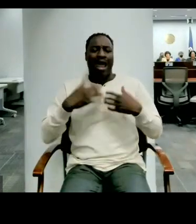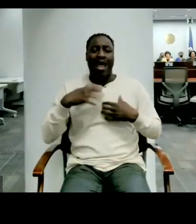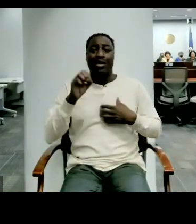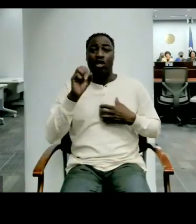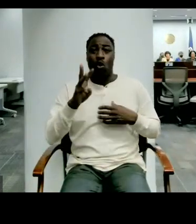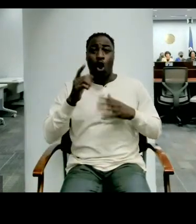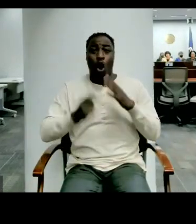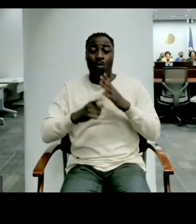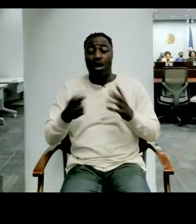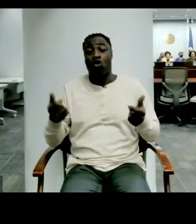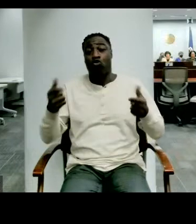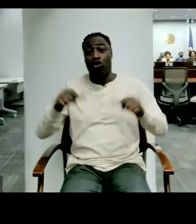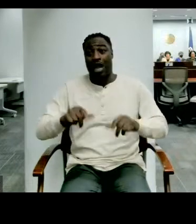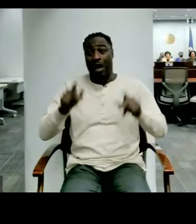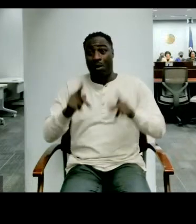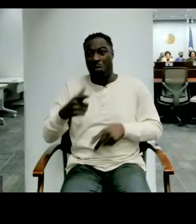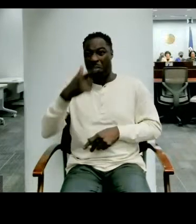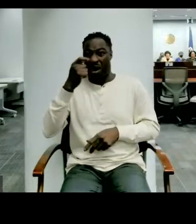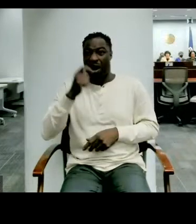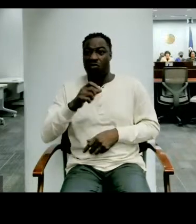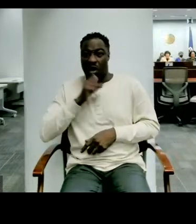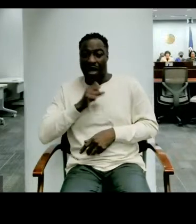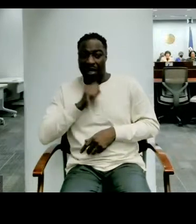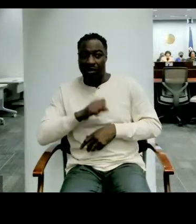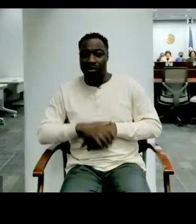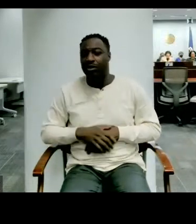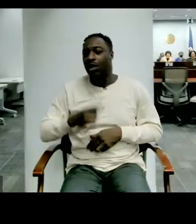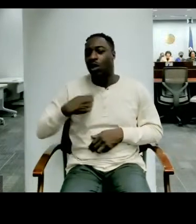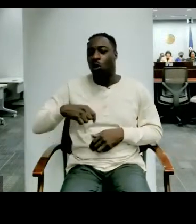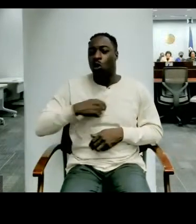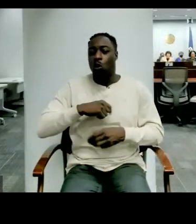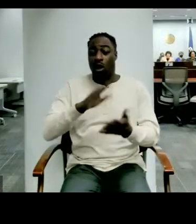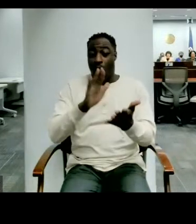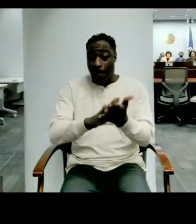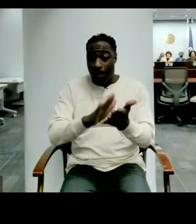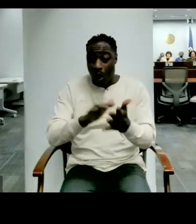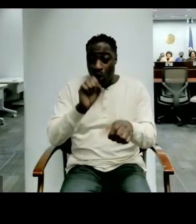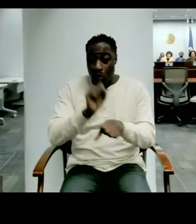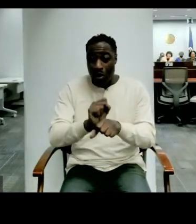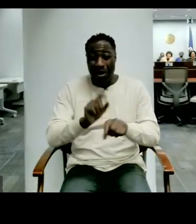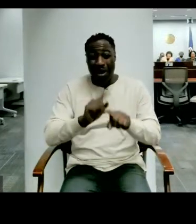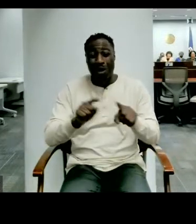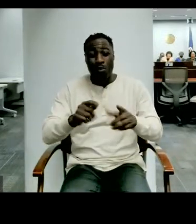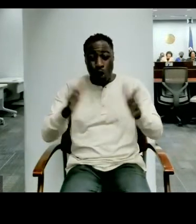older applicants because of their age. We applaud this work, but urge the Commission to increase